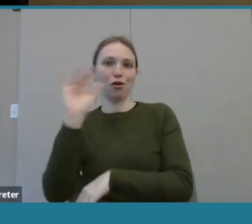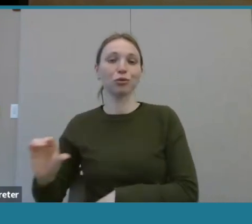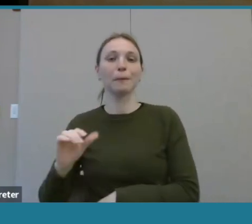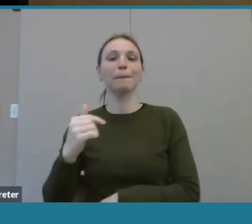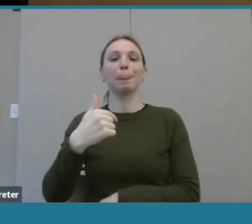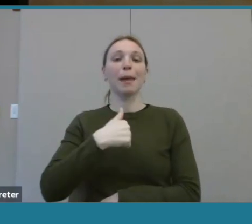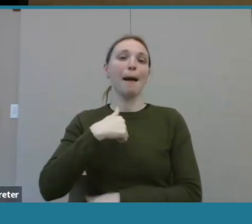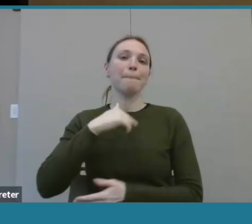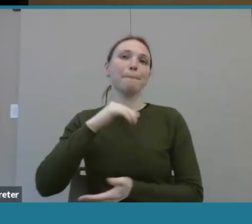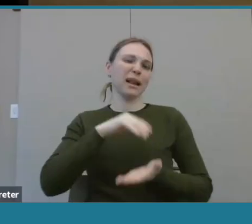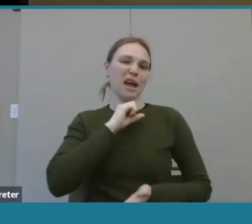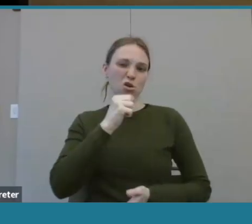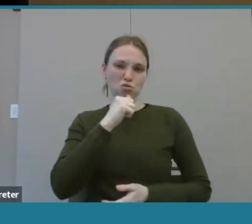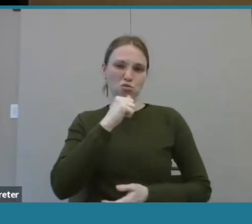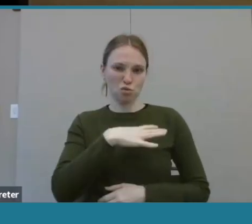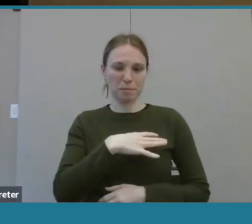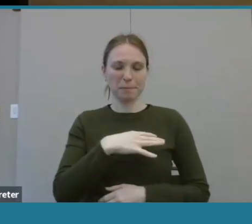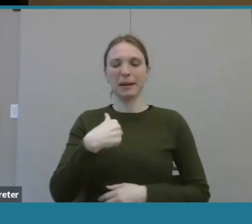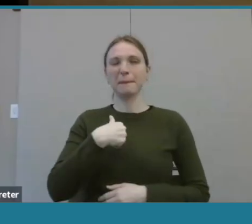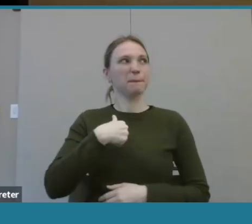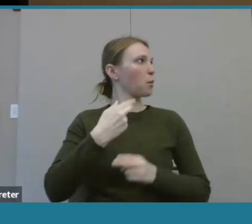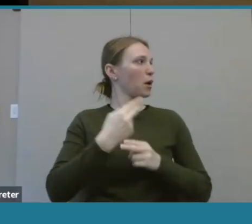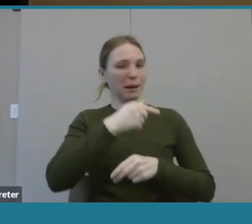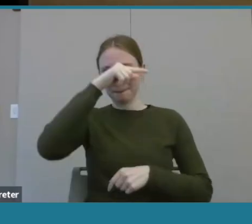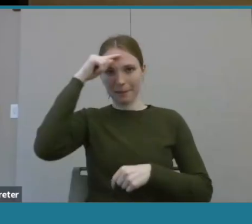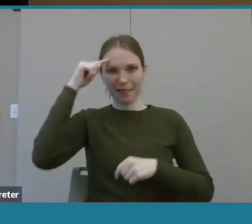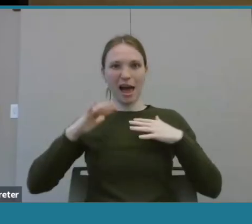I'm a middle-aged woman in a black pullover sweatshirt with Lincoln Park